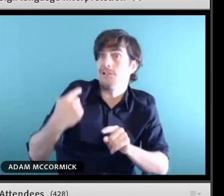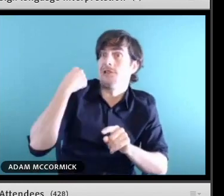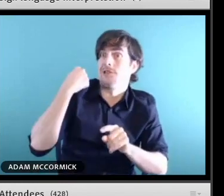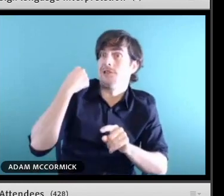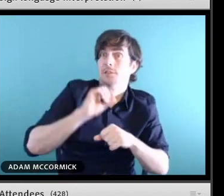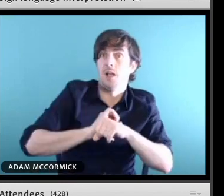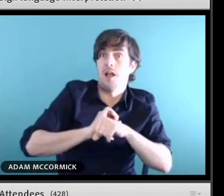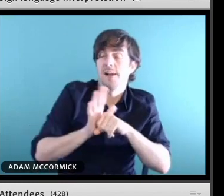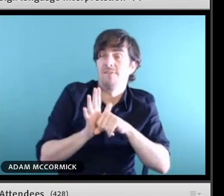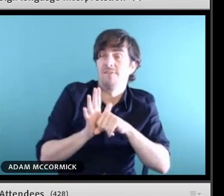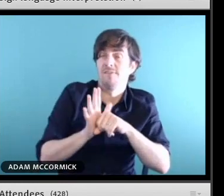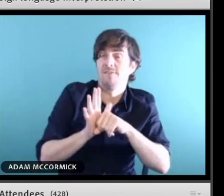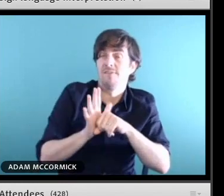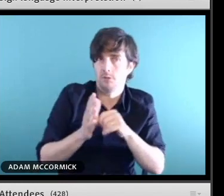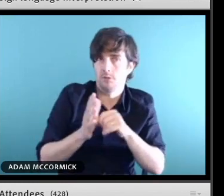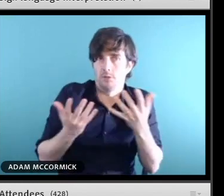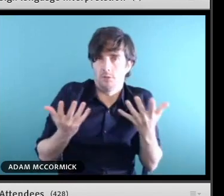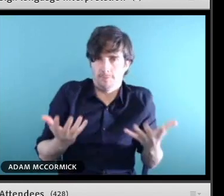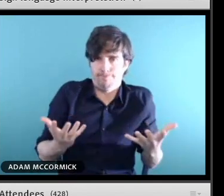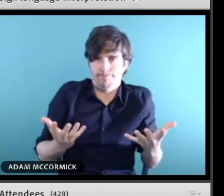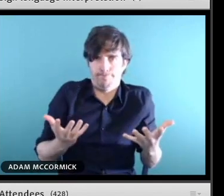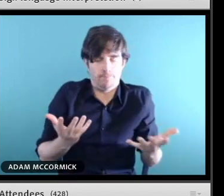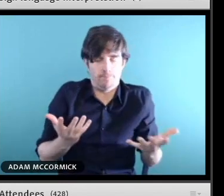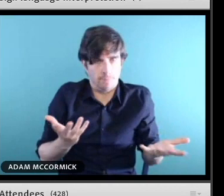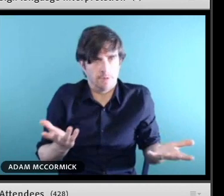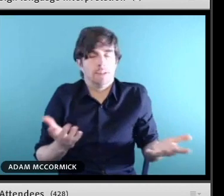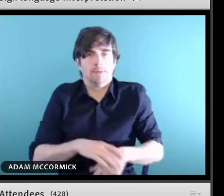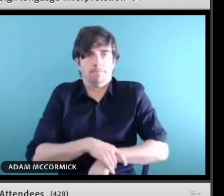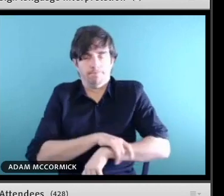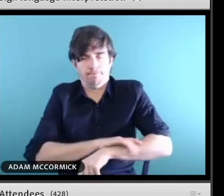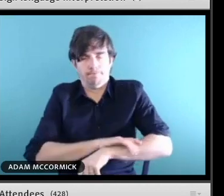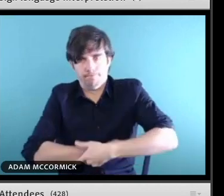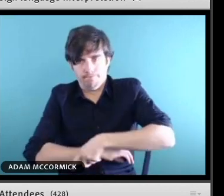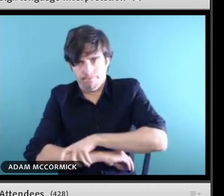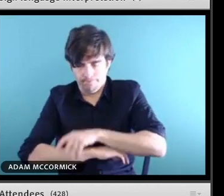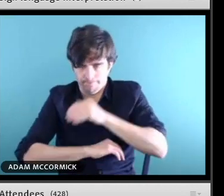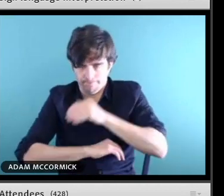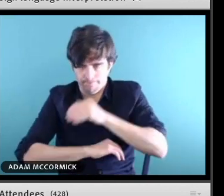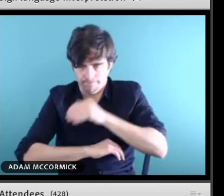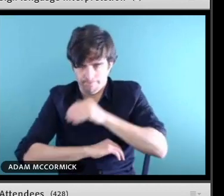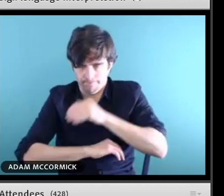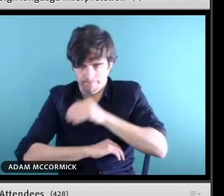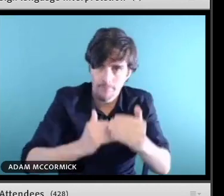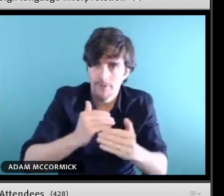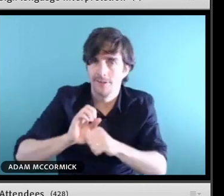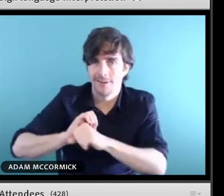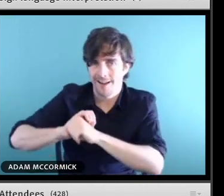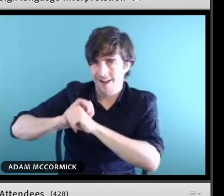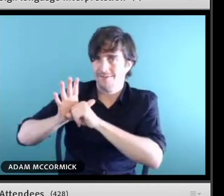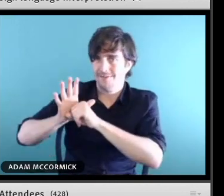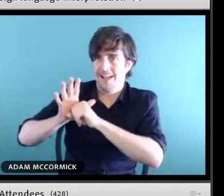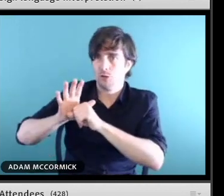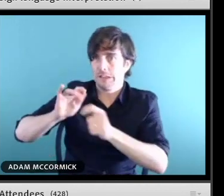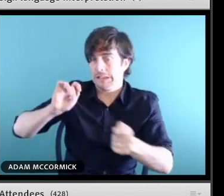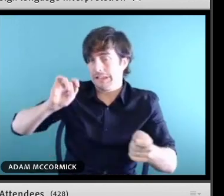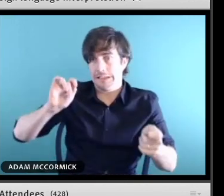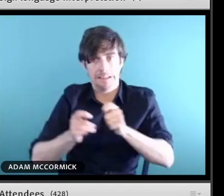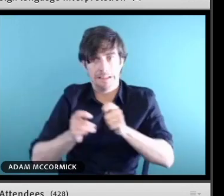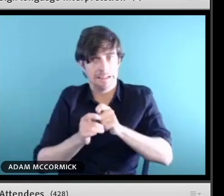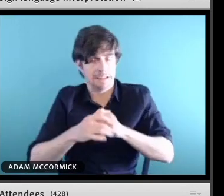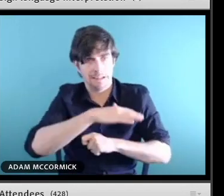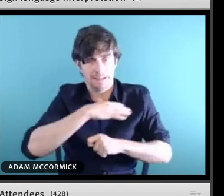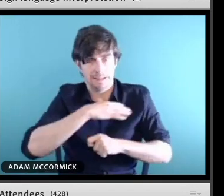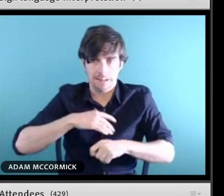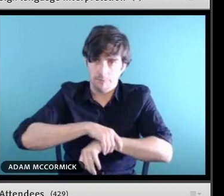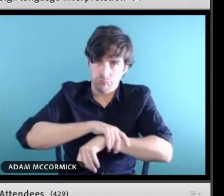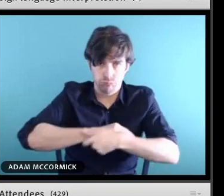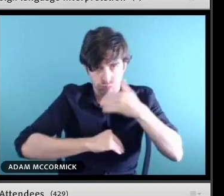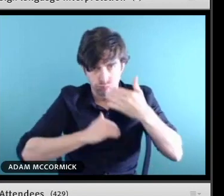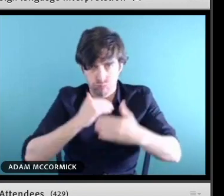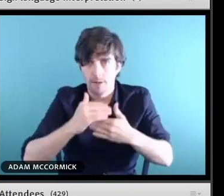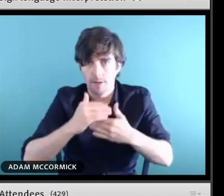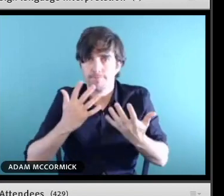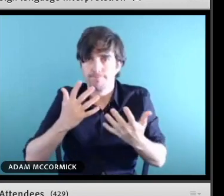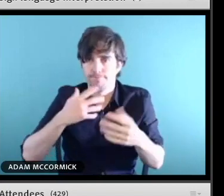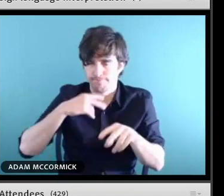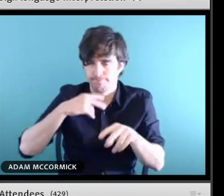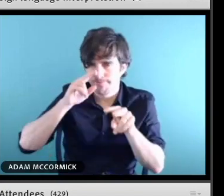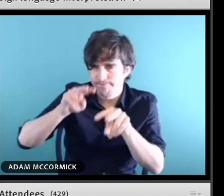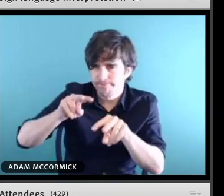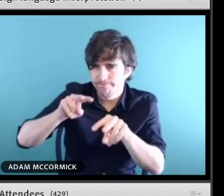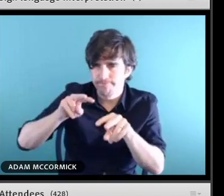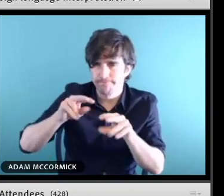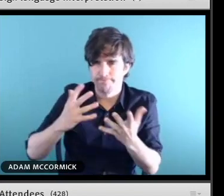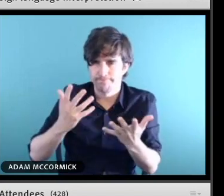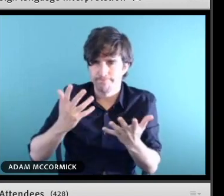assessments which we did in Cuba. Basically when COVID‑19 broke out and became a pandemic,